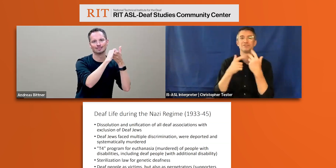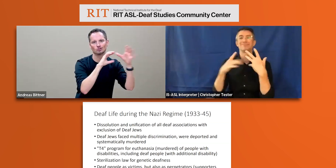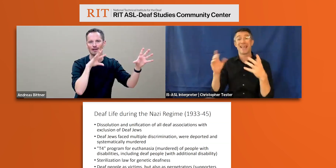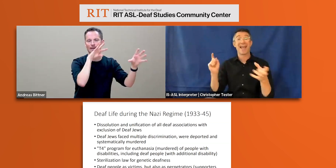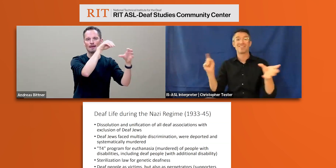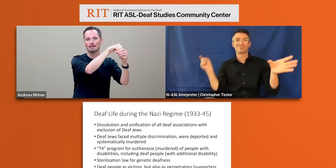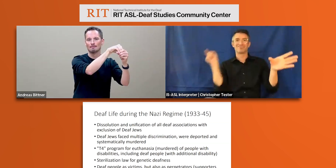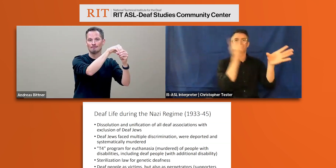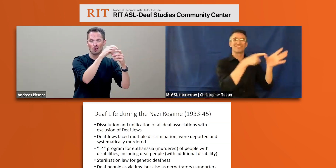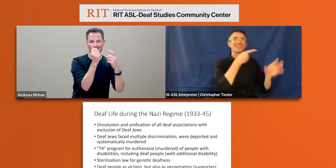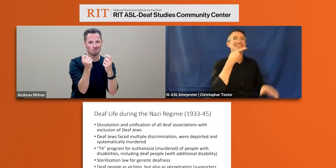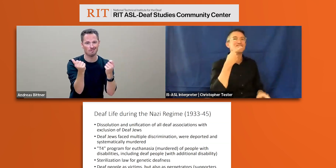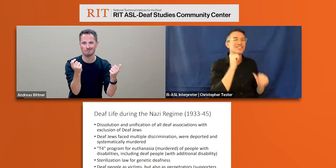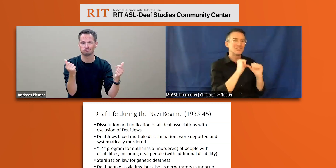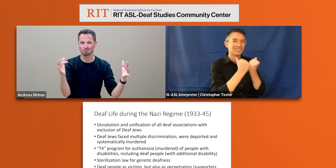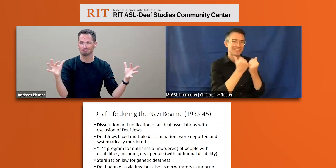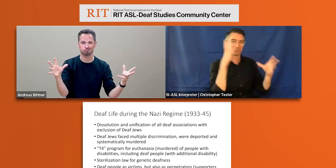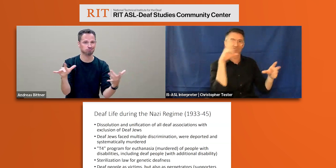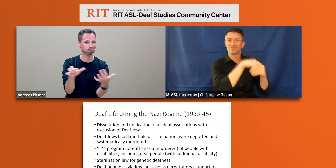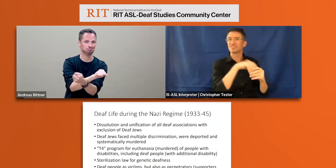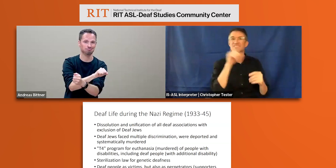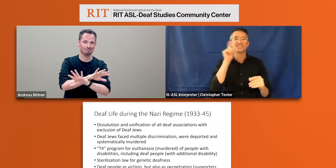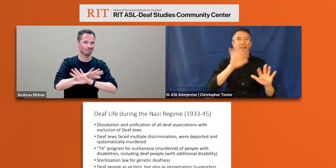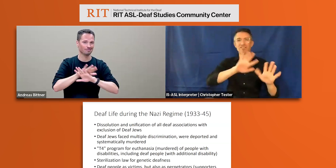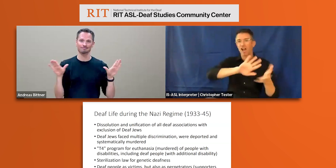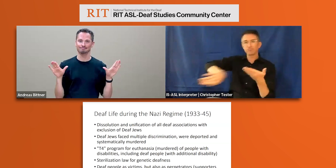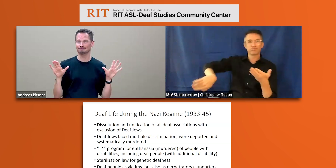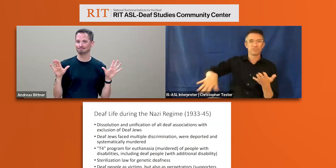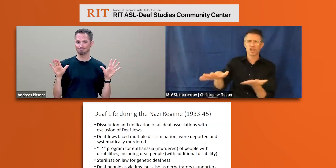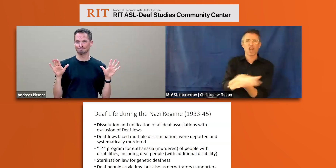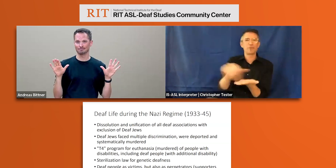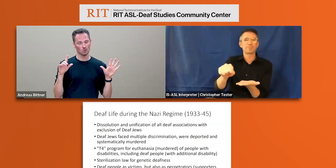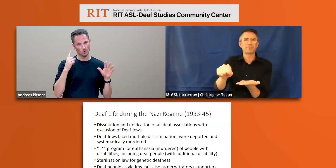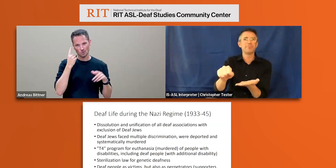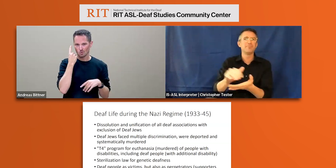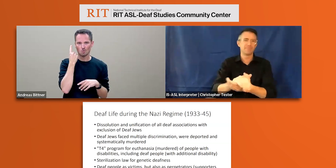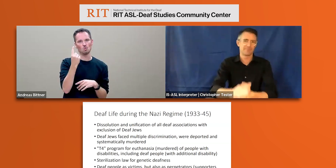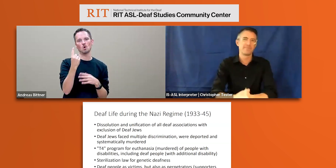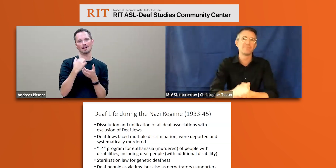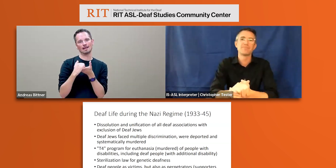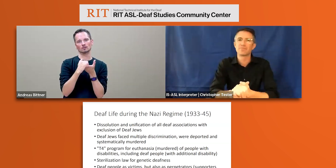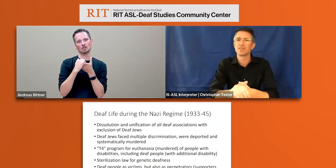And when the Nazi regime took over, they shrunk down to just